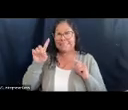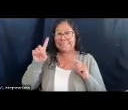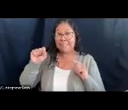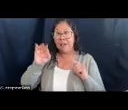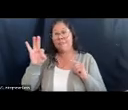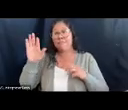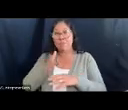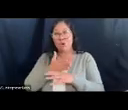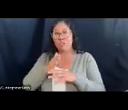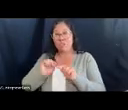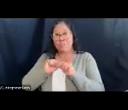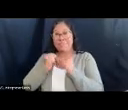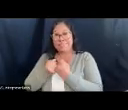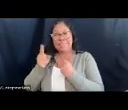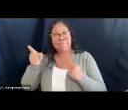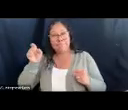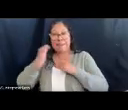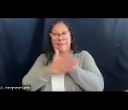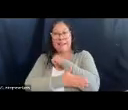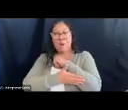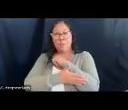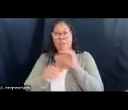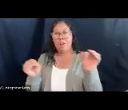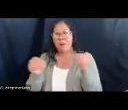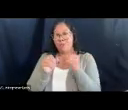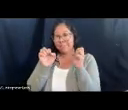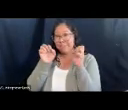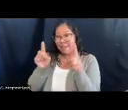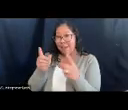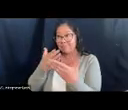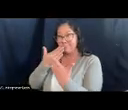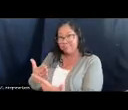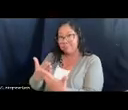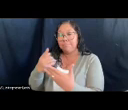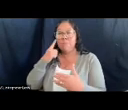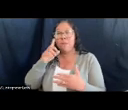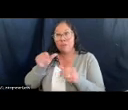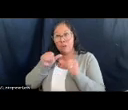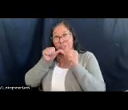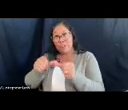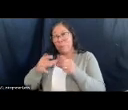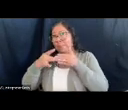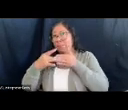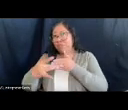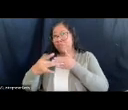team at the Sacramento County Office of Education for their continued leadership in making this